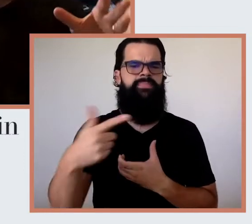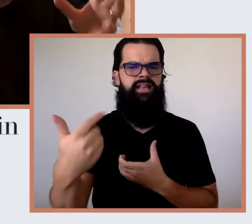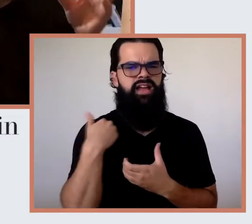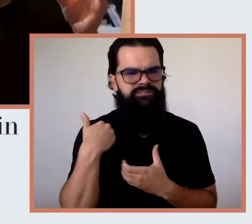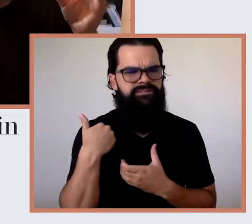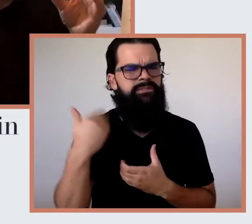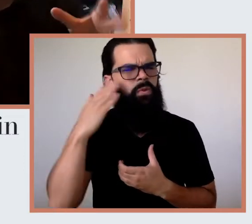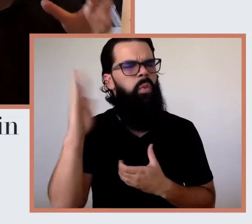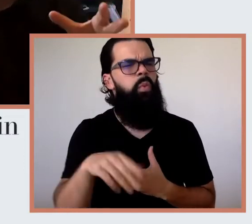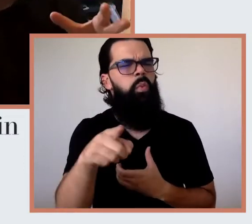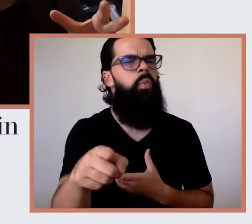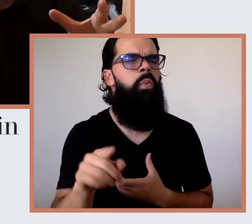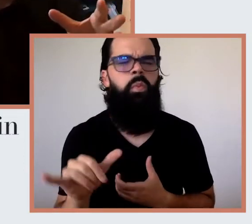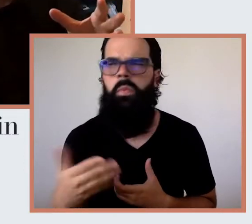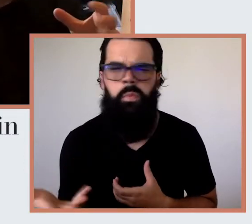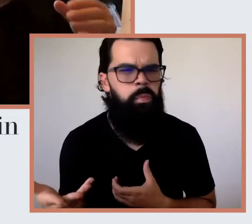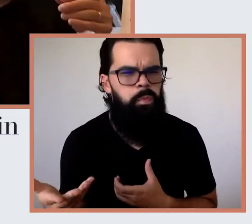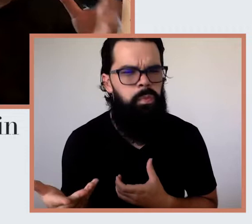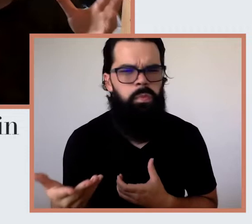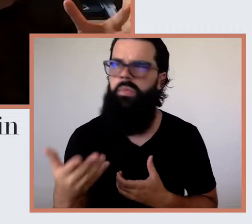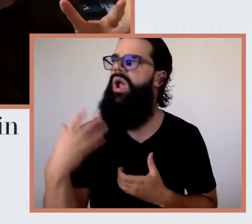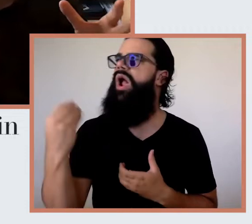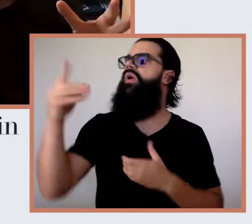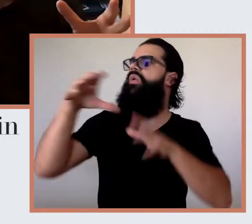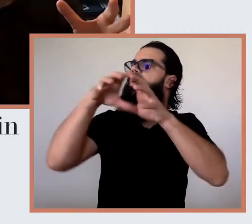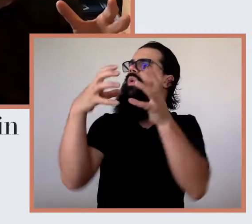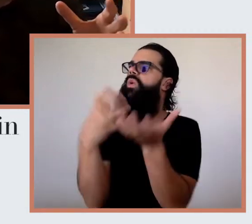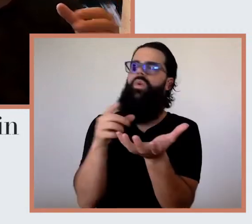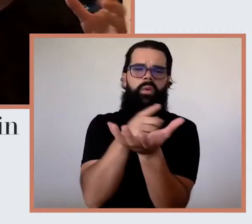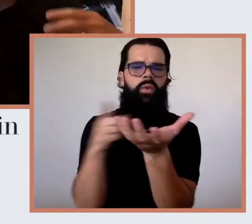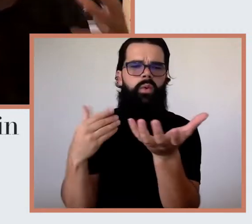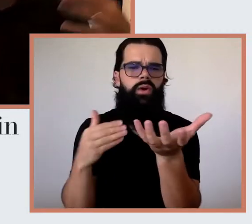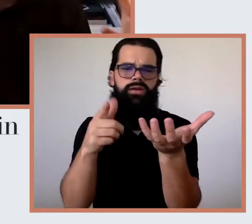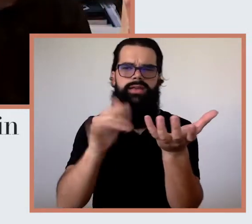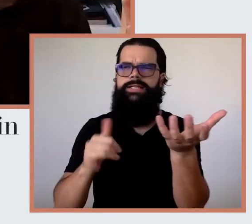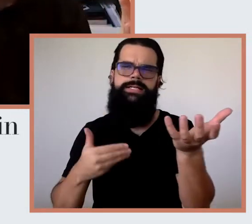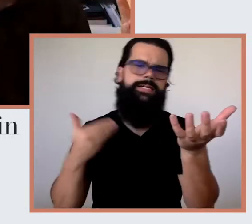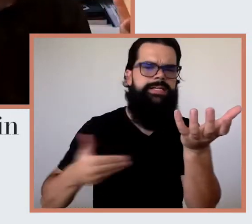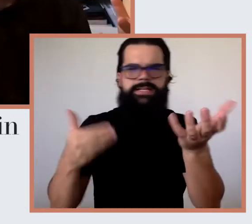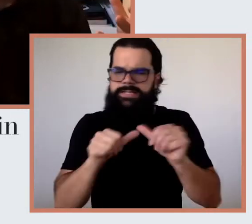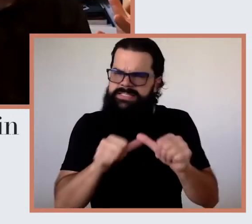something that drives you, something that you know needs to be out there in the world.